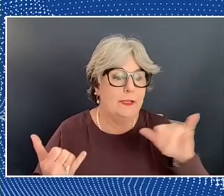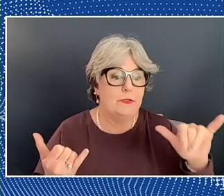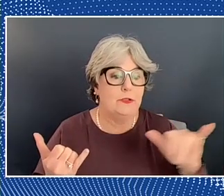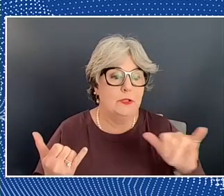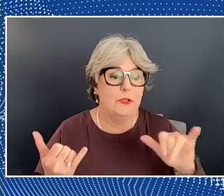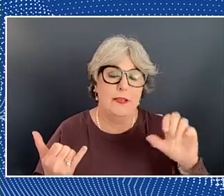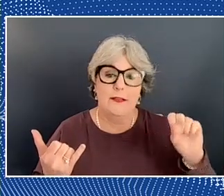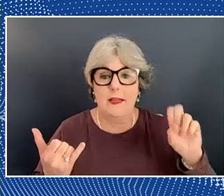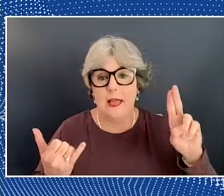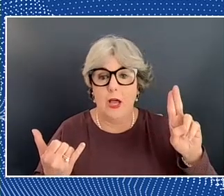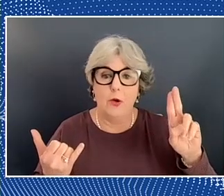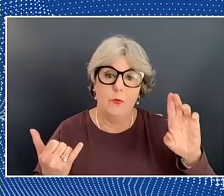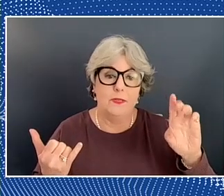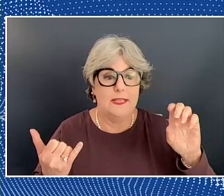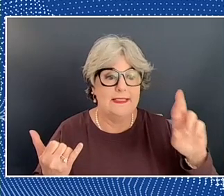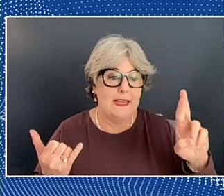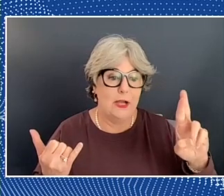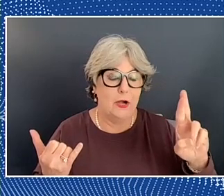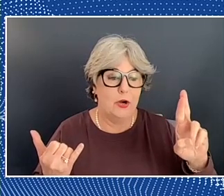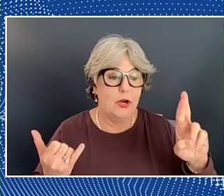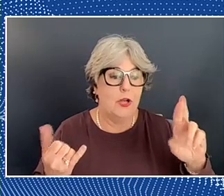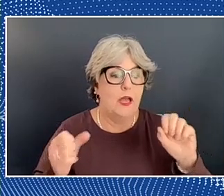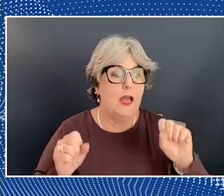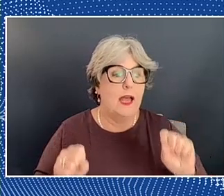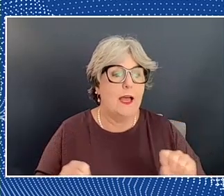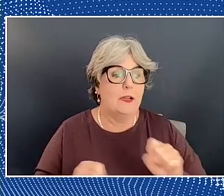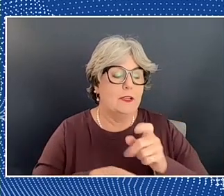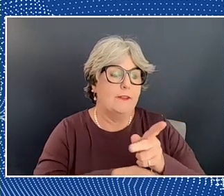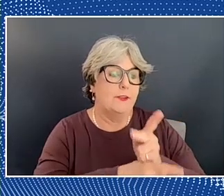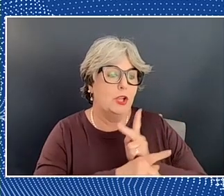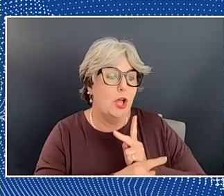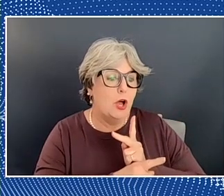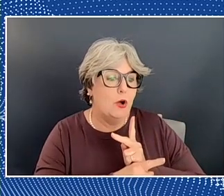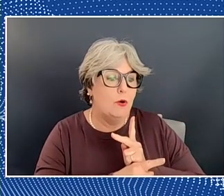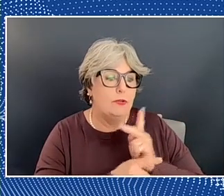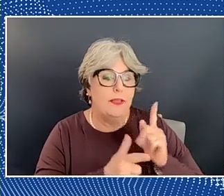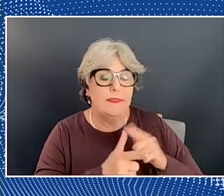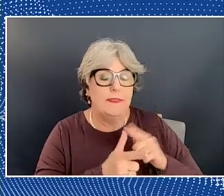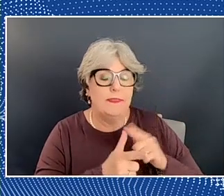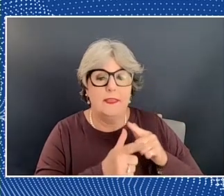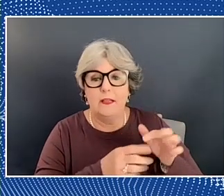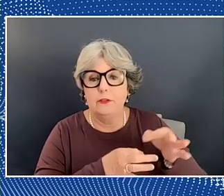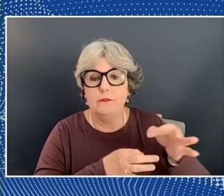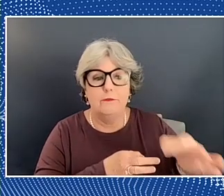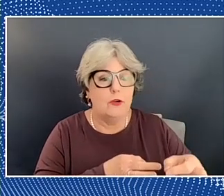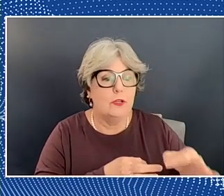because I could have just gotten a loan and then got it into deferred. This looks to be much more about how do we